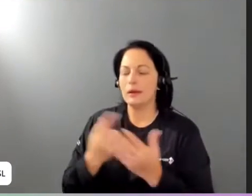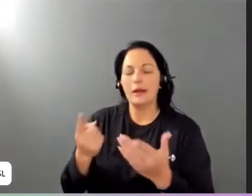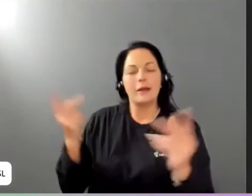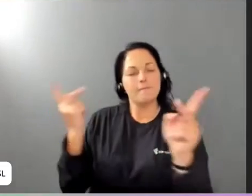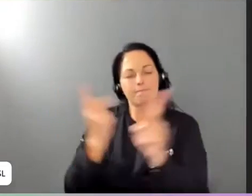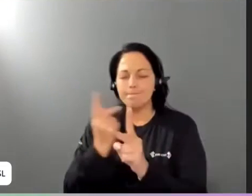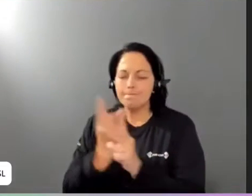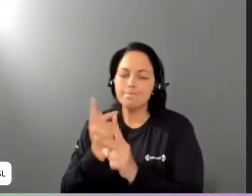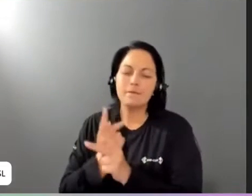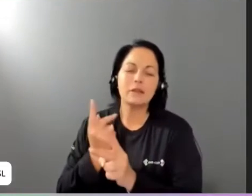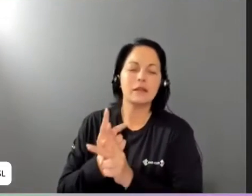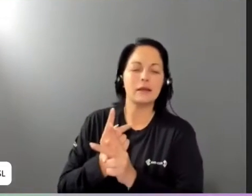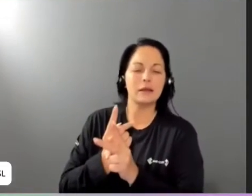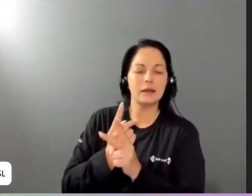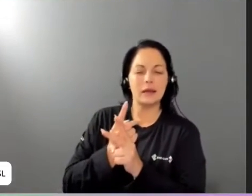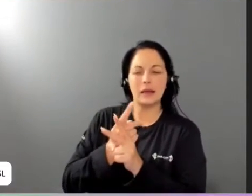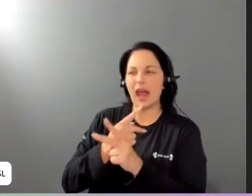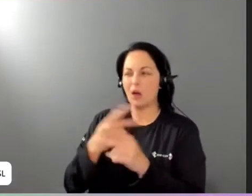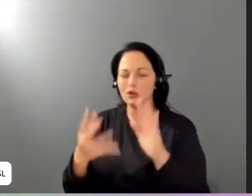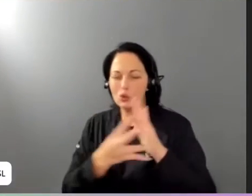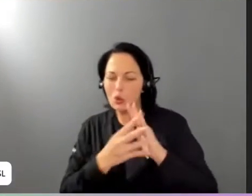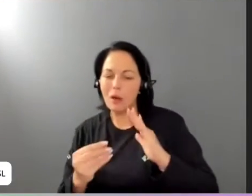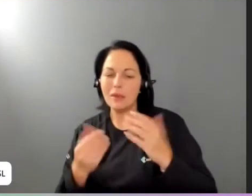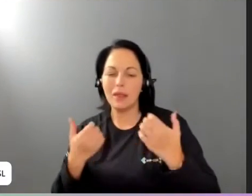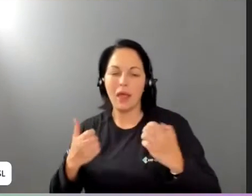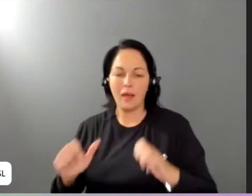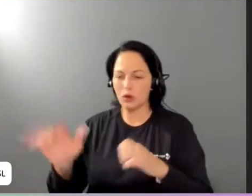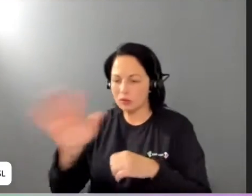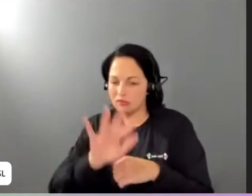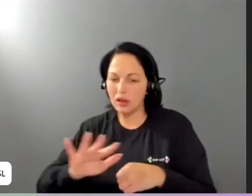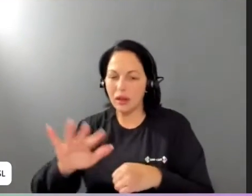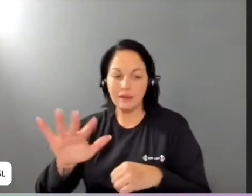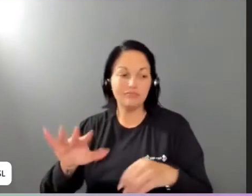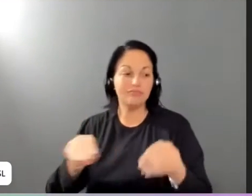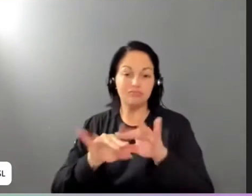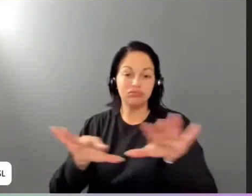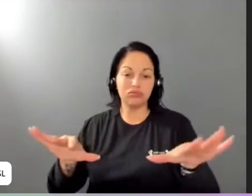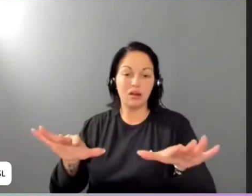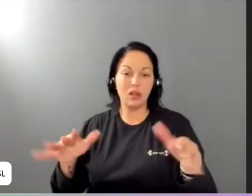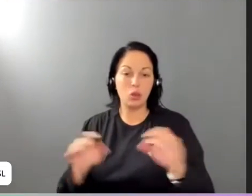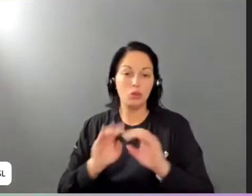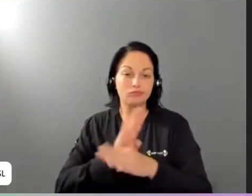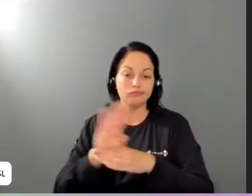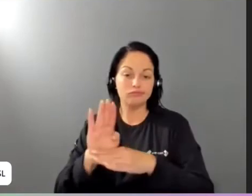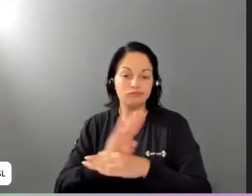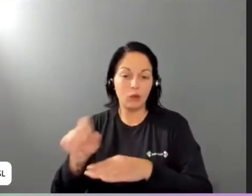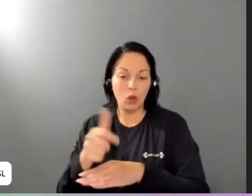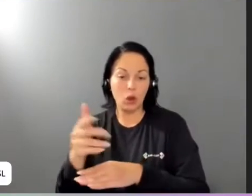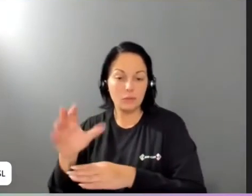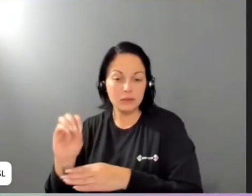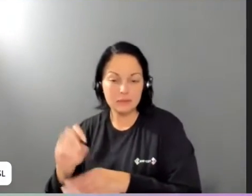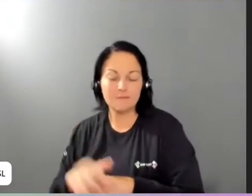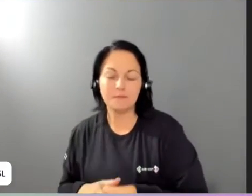on those pockets of heroic effort, a term that I love, because it really is most times. And find a way to